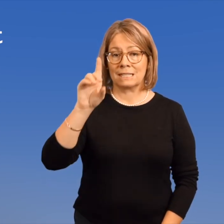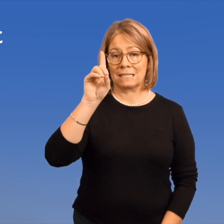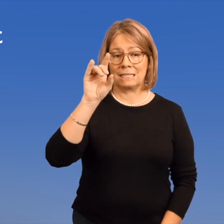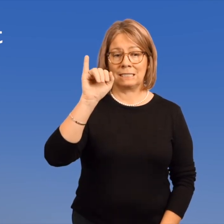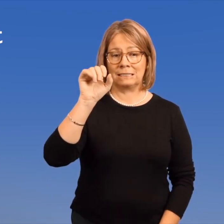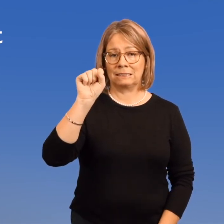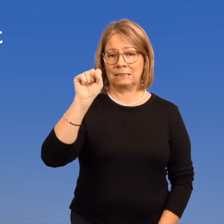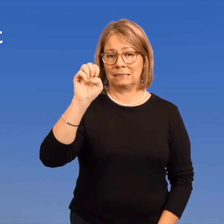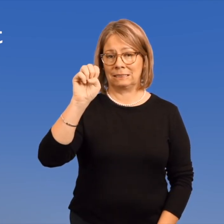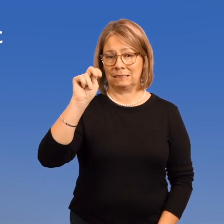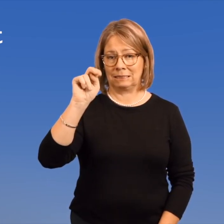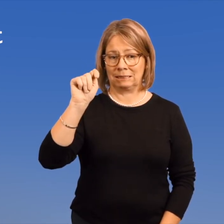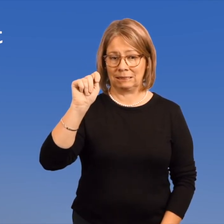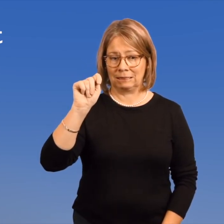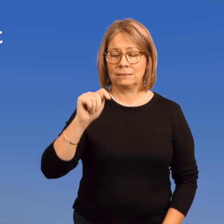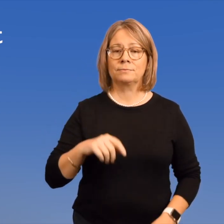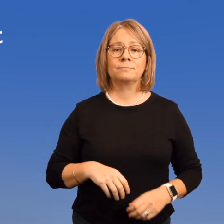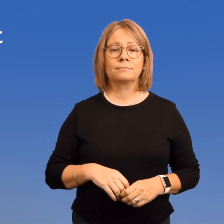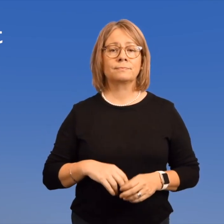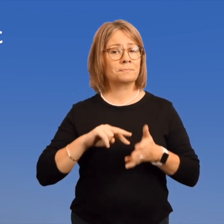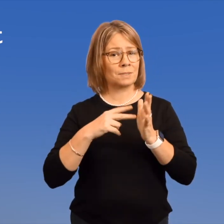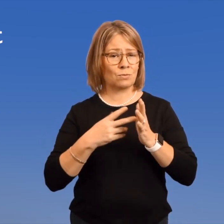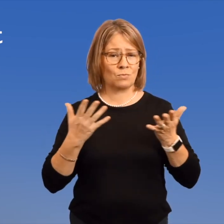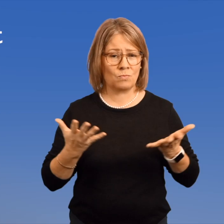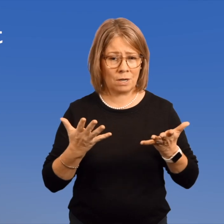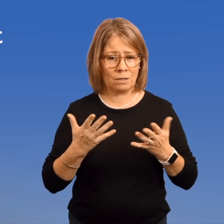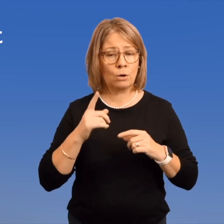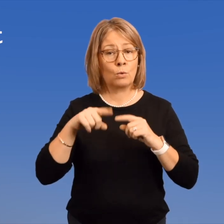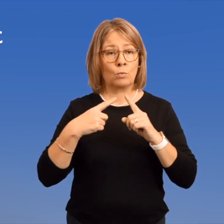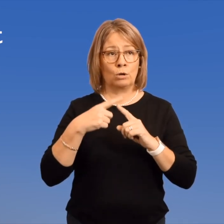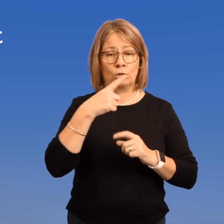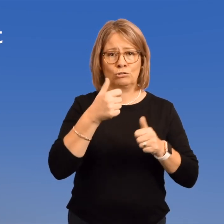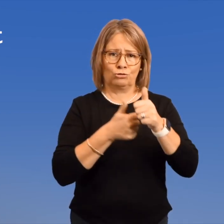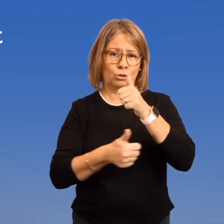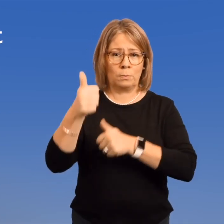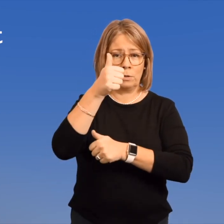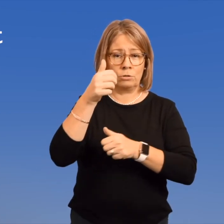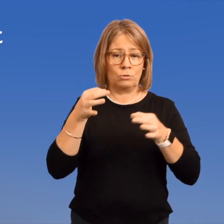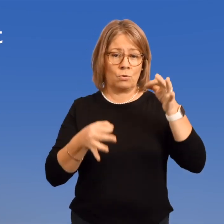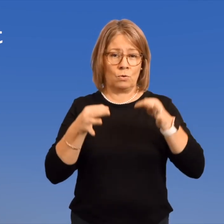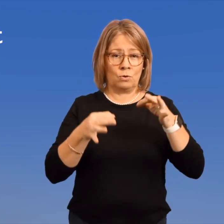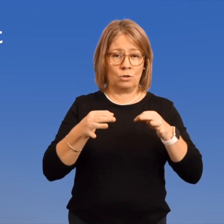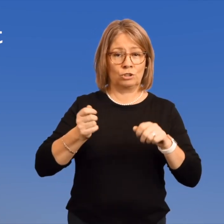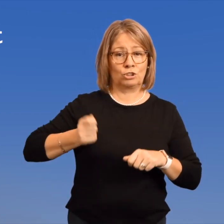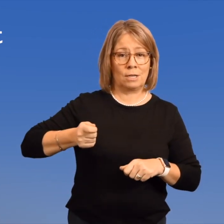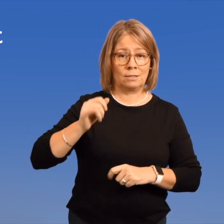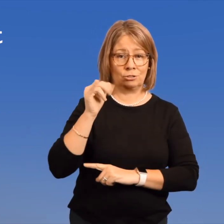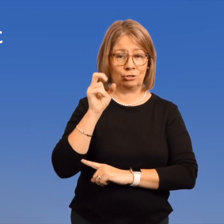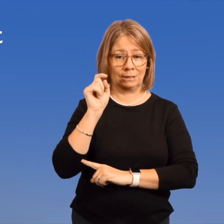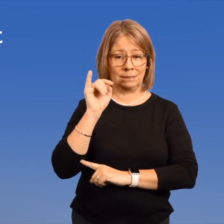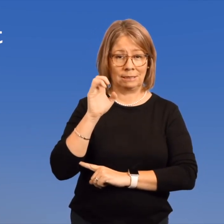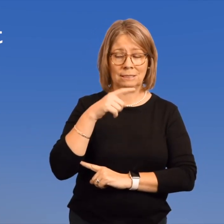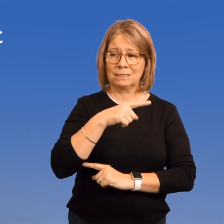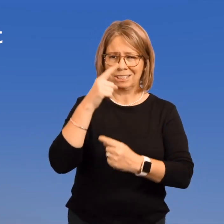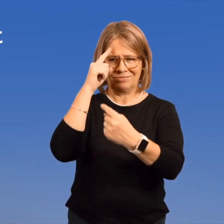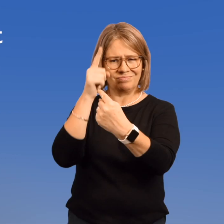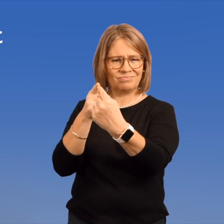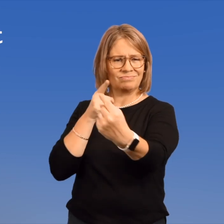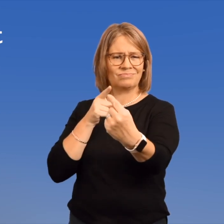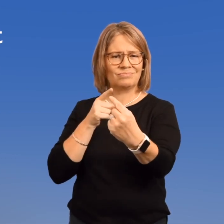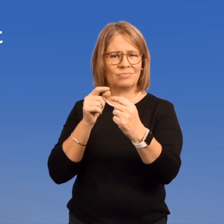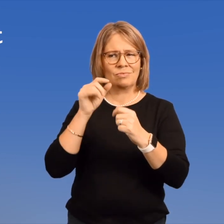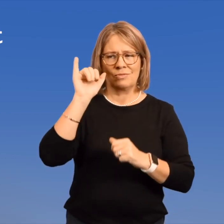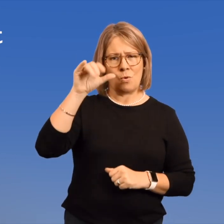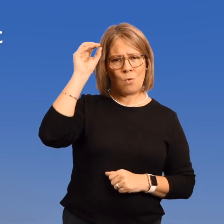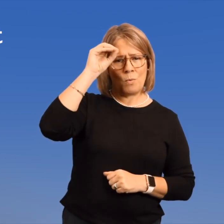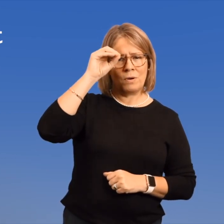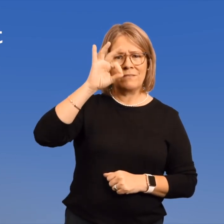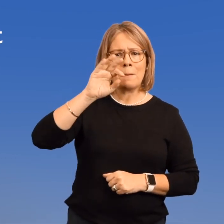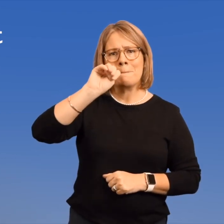Dissent means when a Supreme Court justice disagrees with the opinion